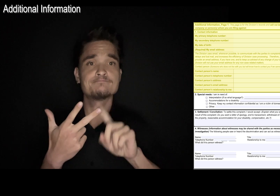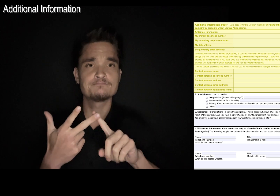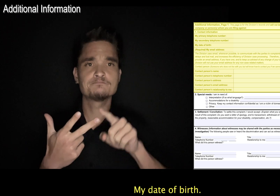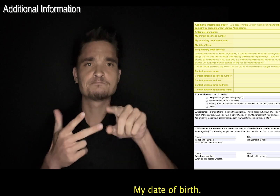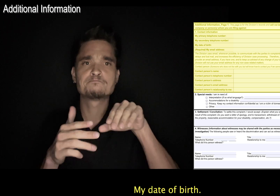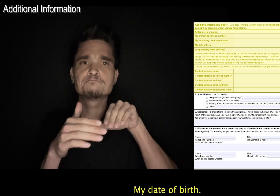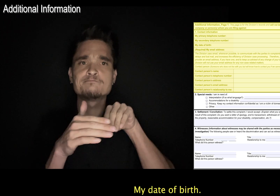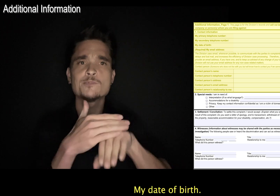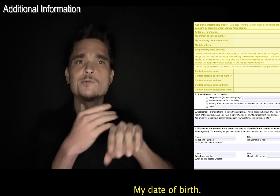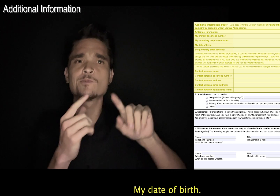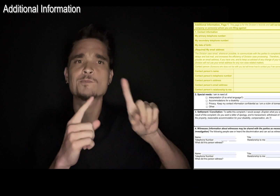My date of birth.